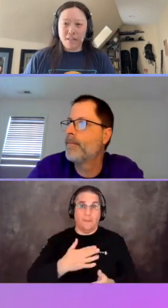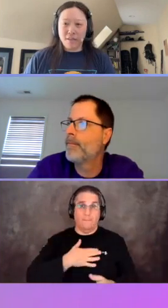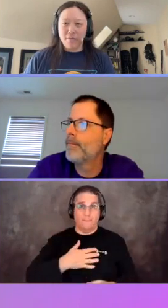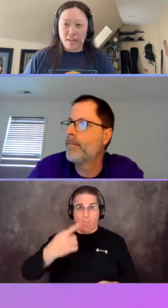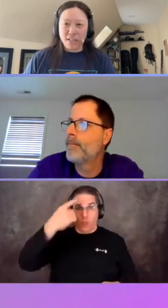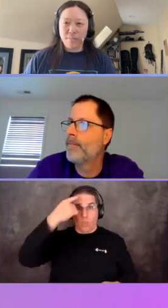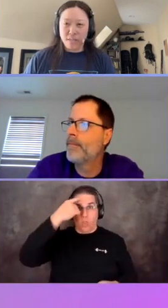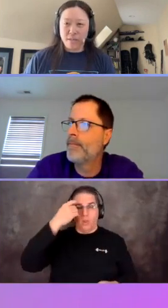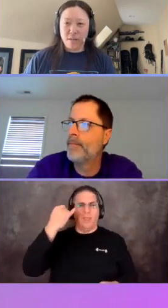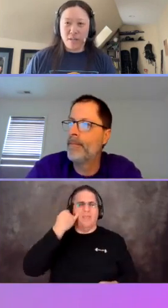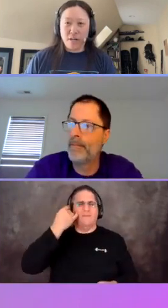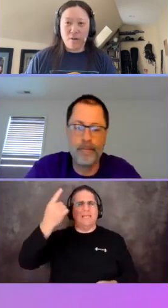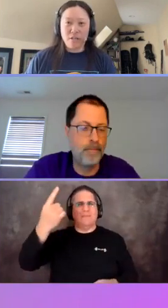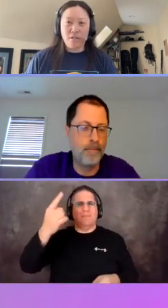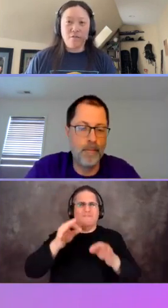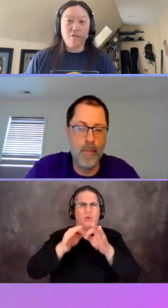where you wanted to different pieces were getting read